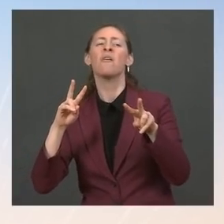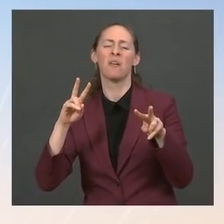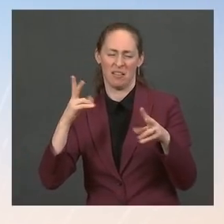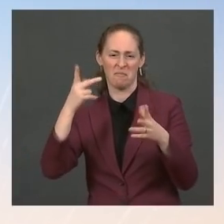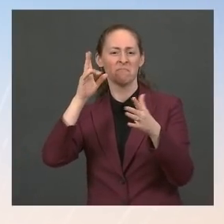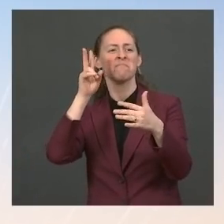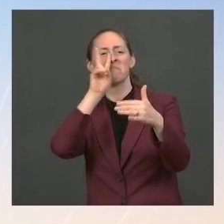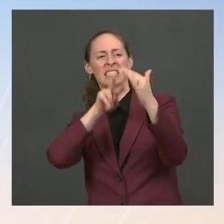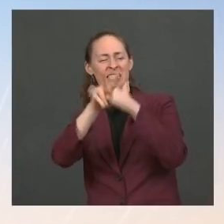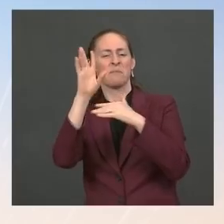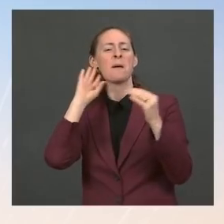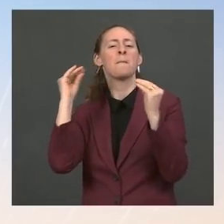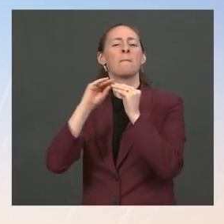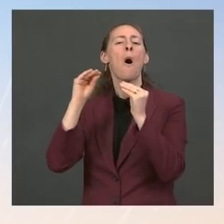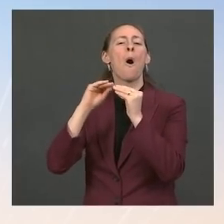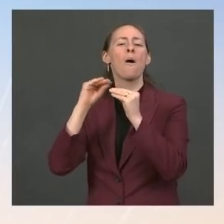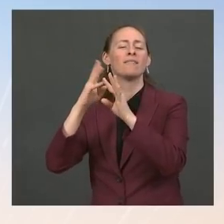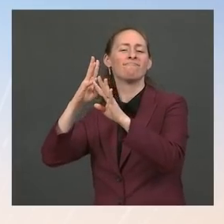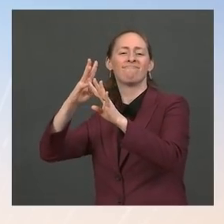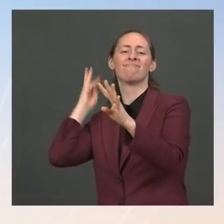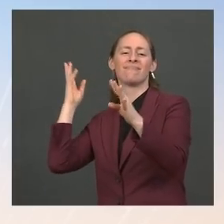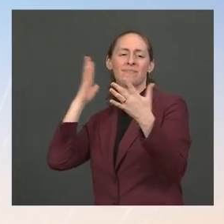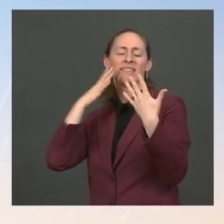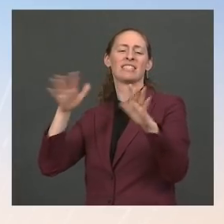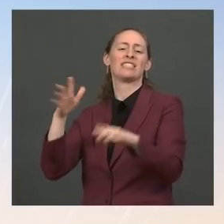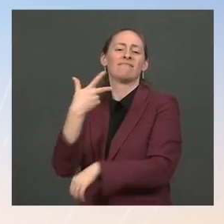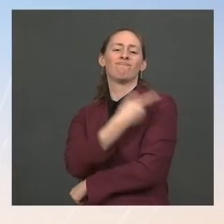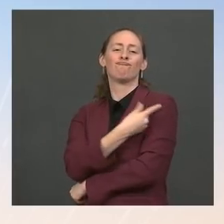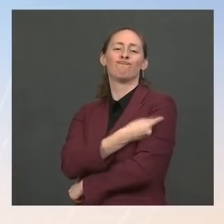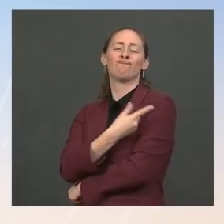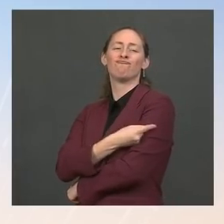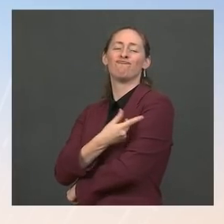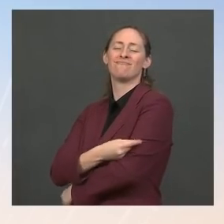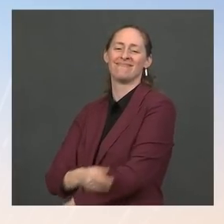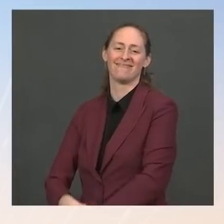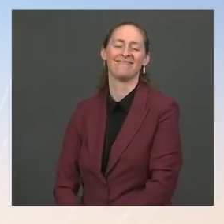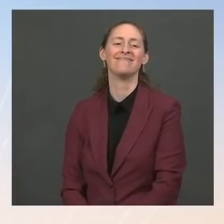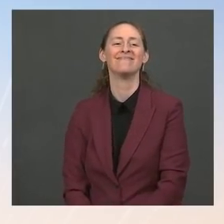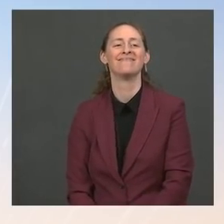The First Lady visited a children's vaccination site this week in Virginia and is headed to Texas next week